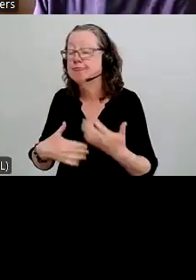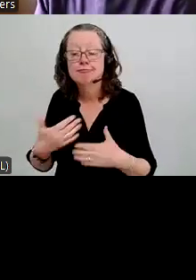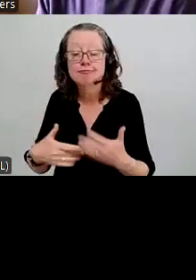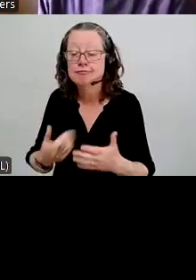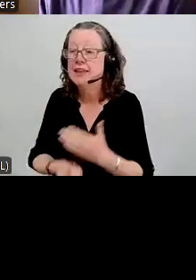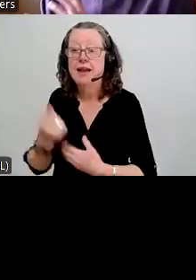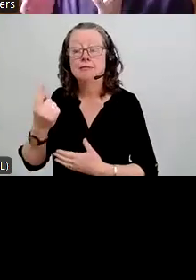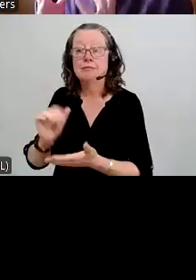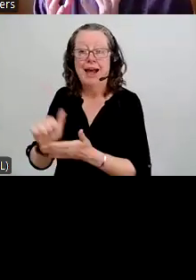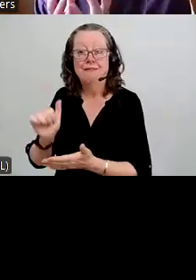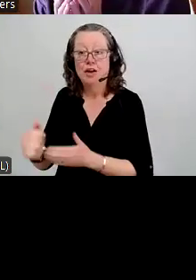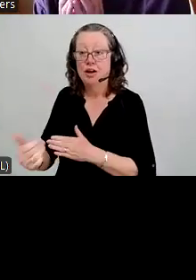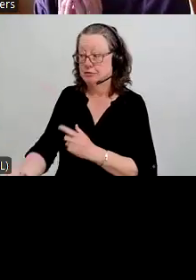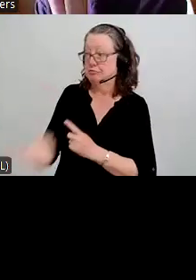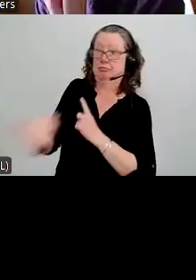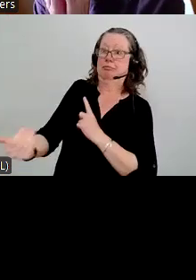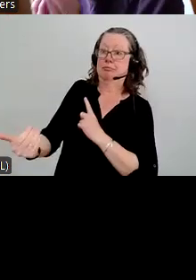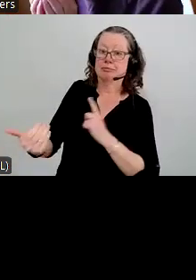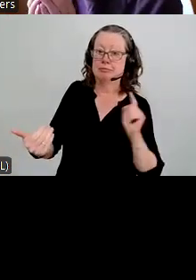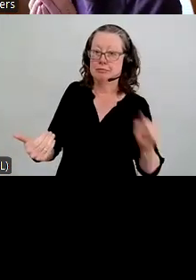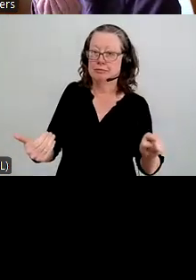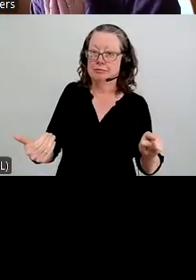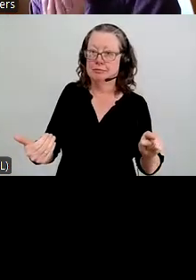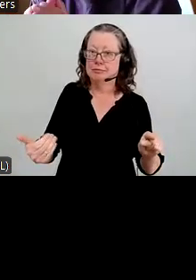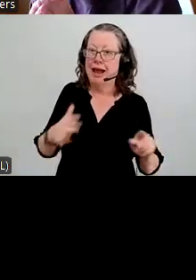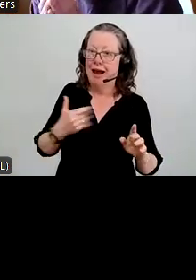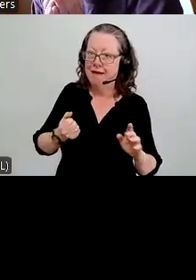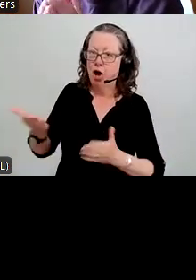Again, really targeted approach to marketing in this way.